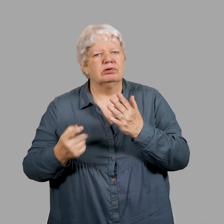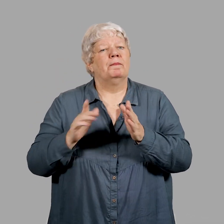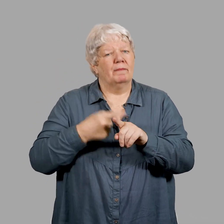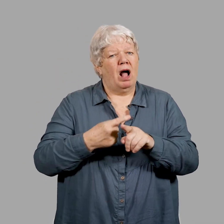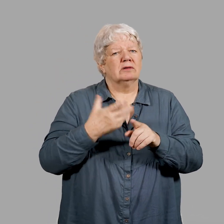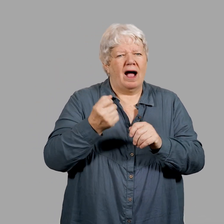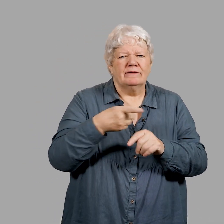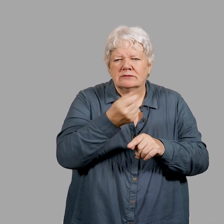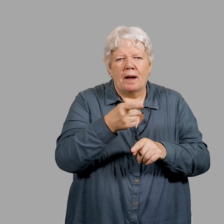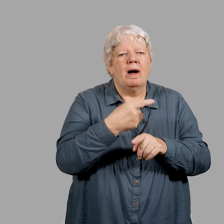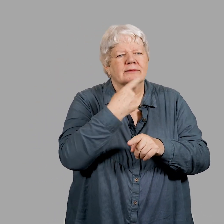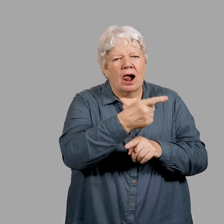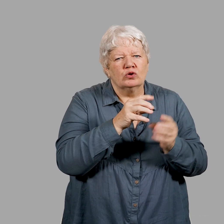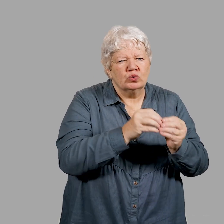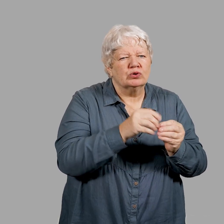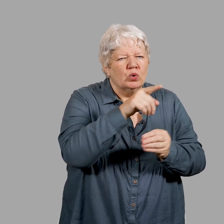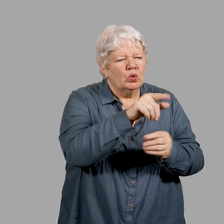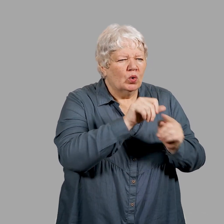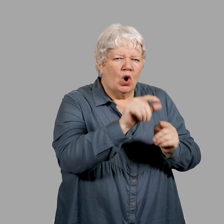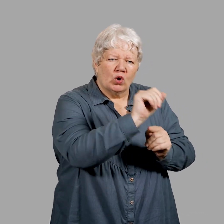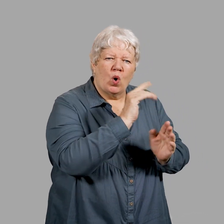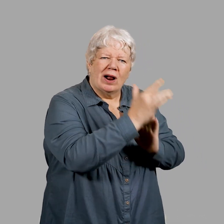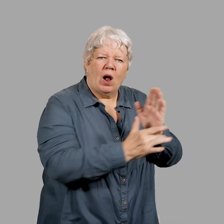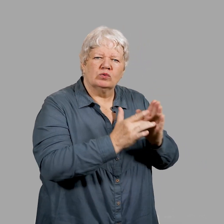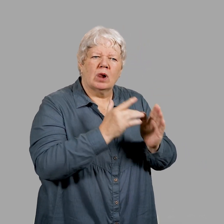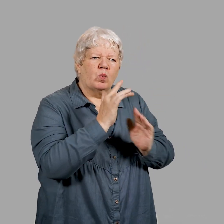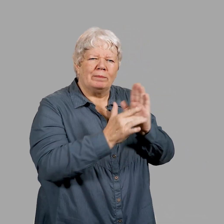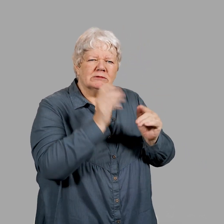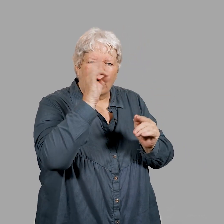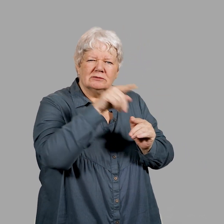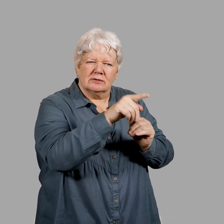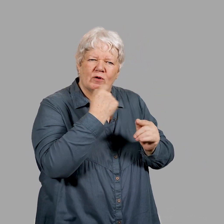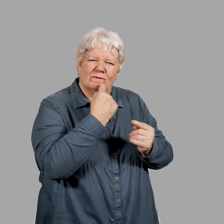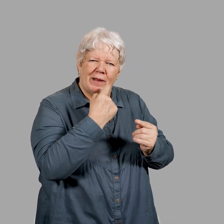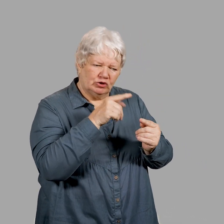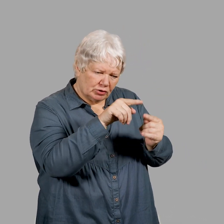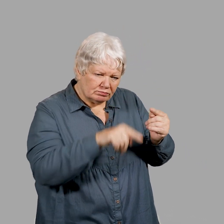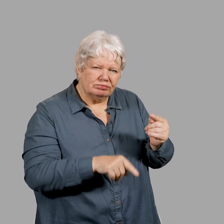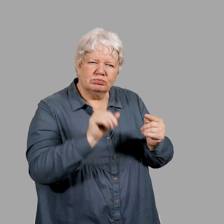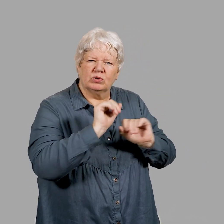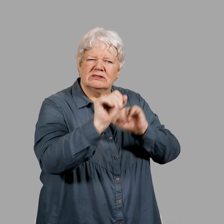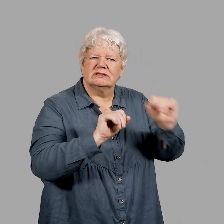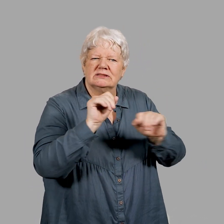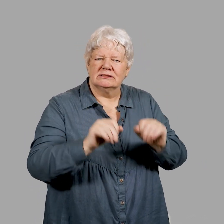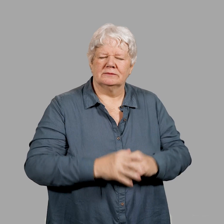Some direct students to their local council website for up-to-date information.